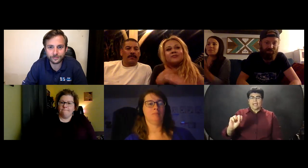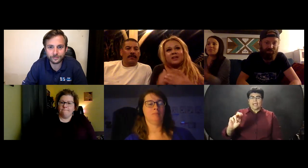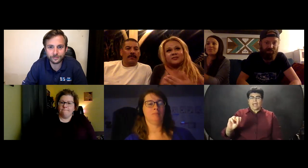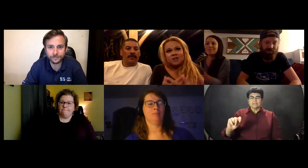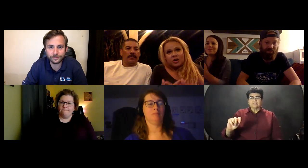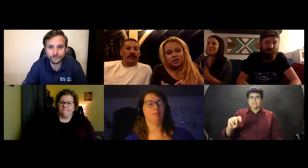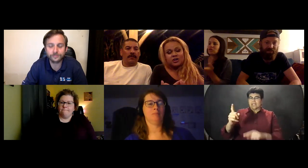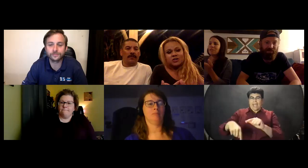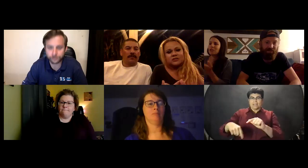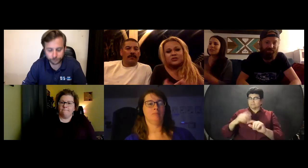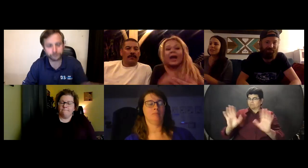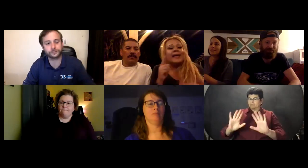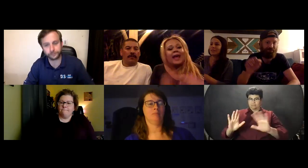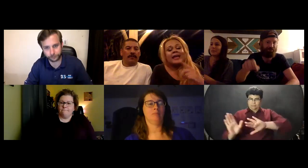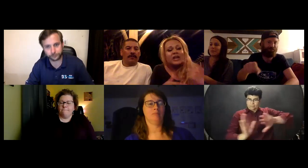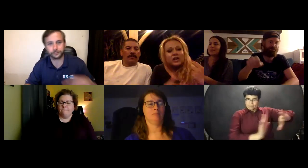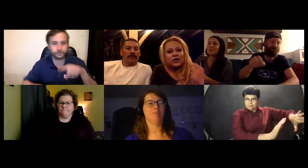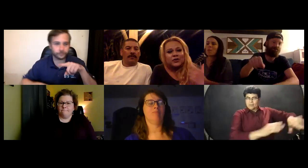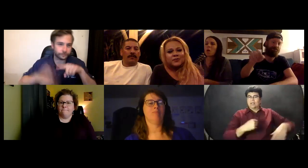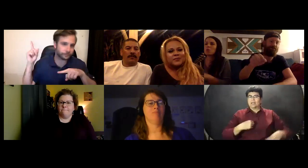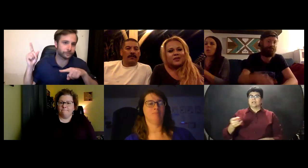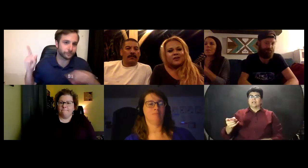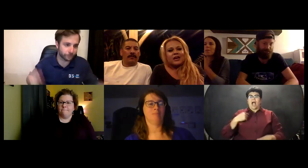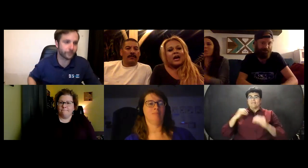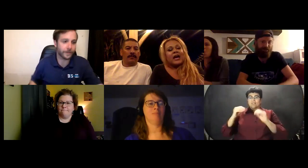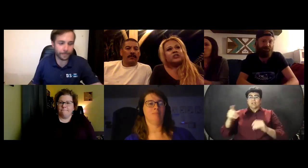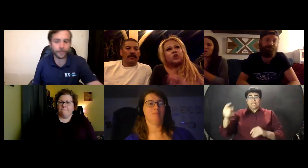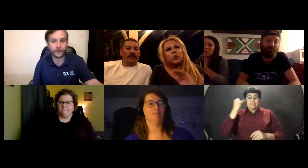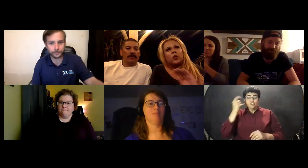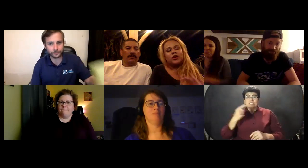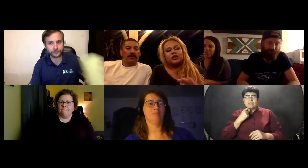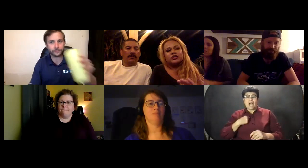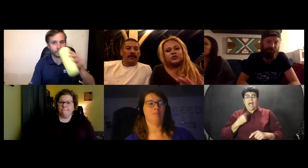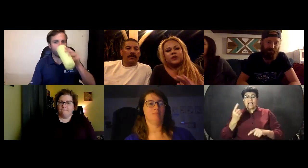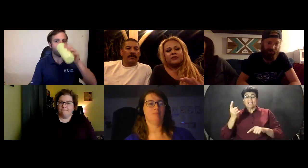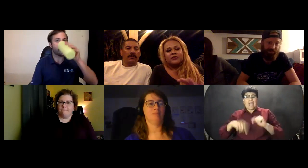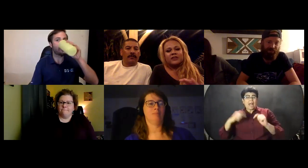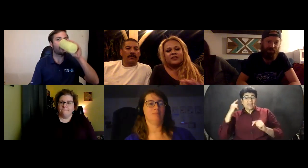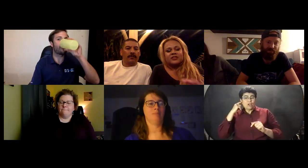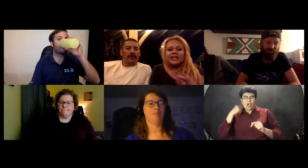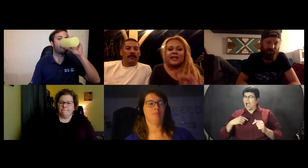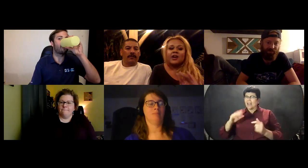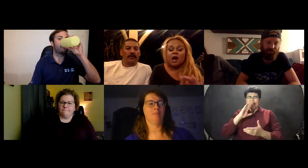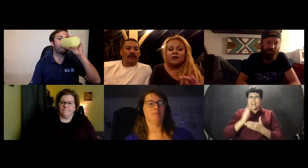have taught her i can't hear i don't want her to ever think that she